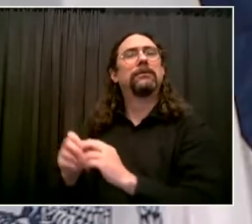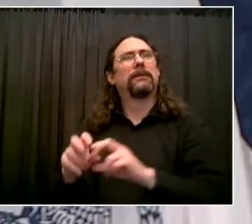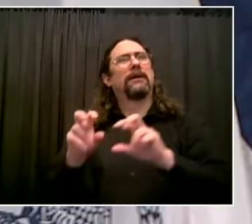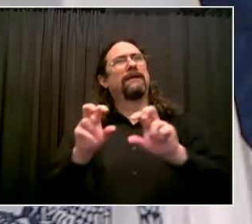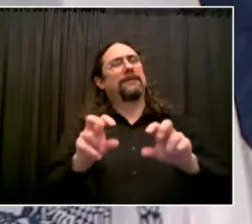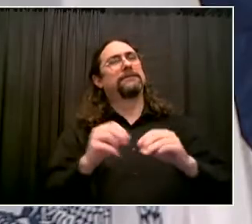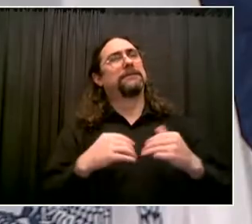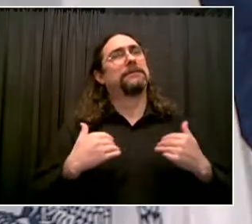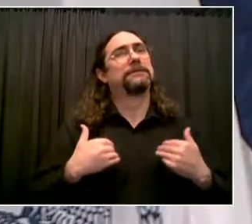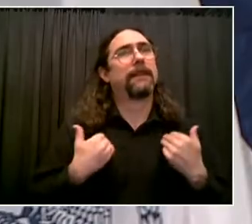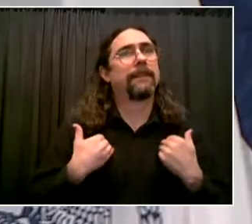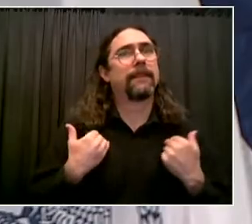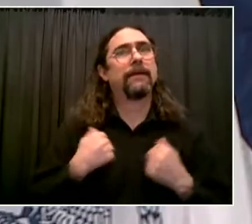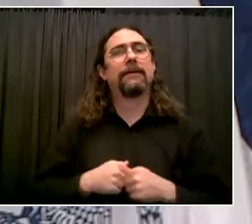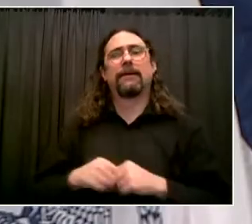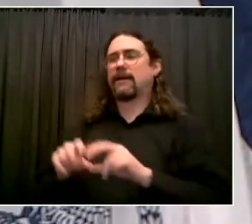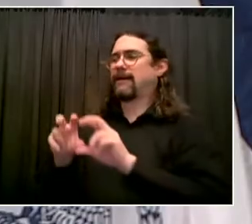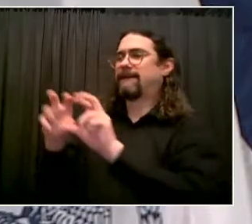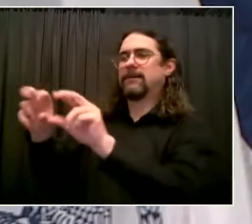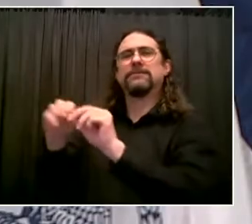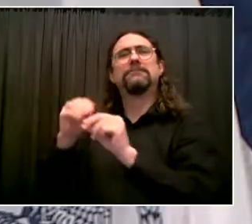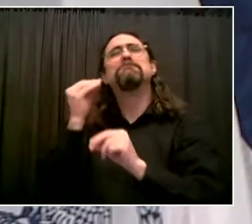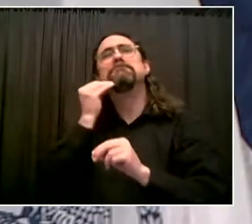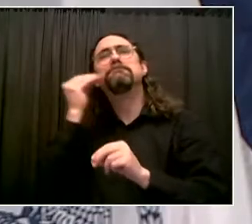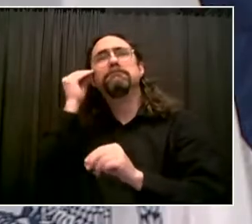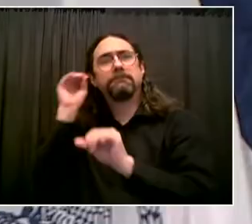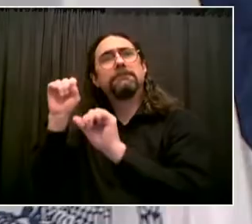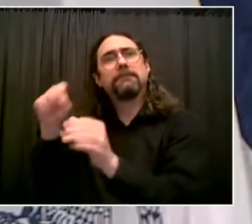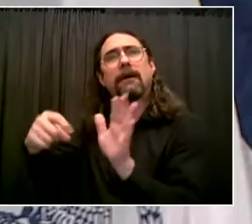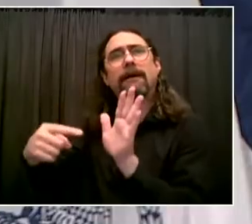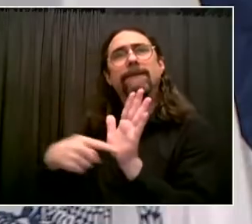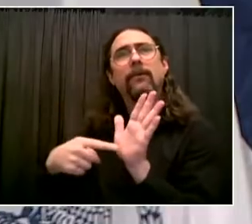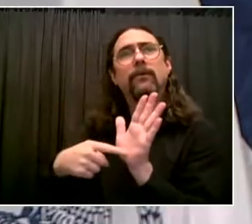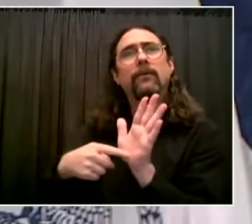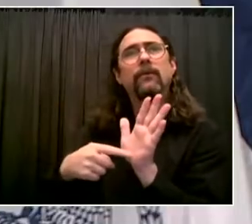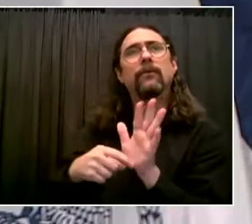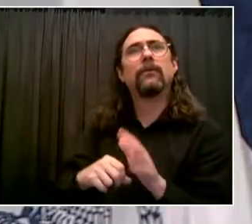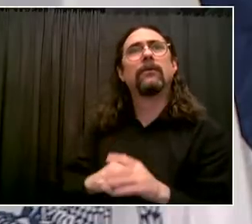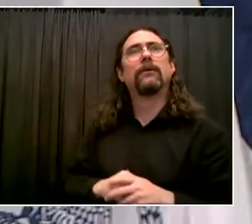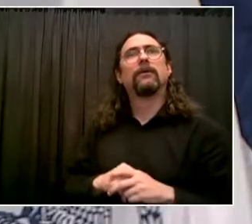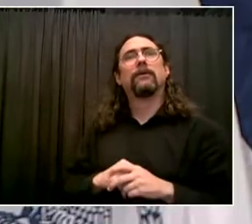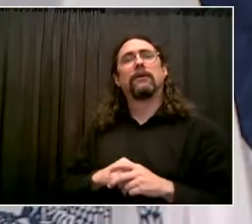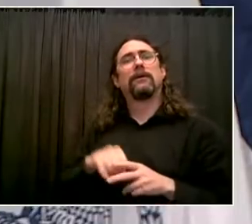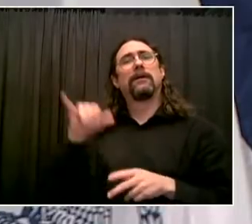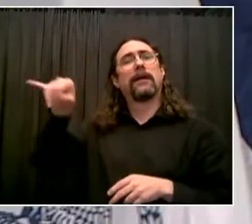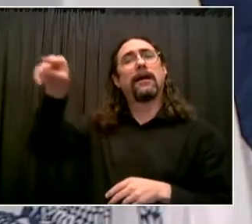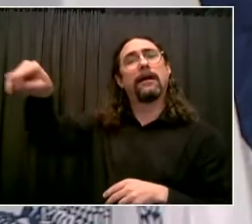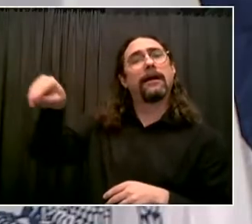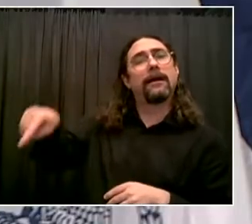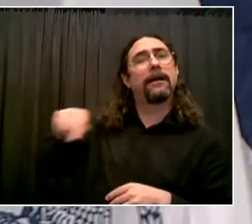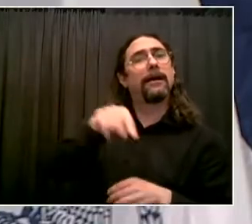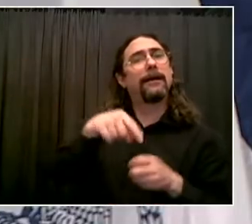AT EDUCATION, YOUTH SERVICES, CURE VIOLENCE, CRISIS MANAGEMENT, AFRDFOING AFFORDABLE HOUSING.